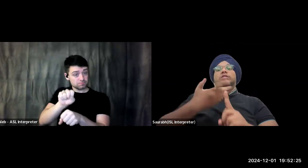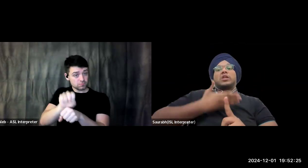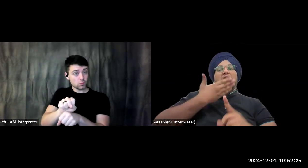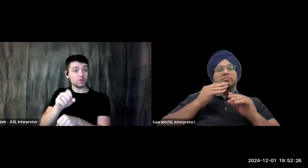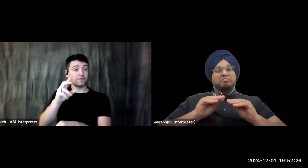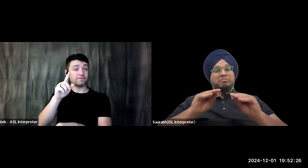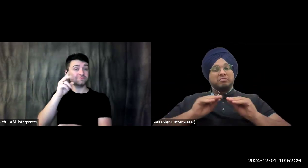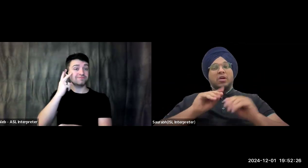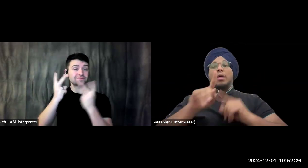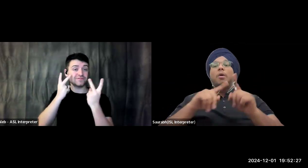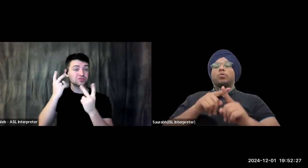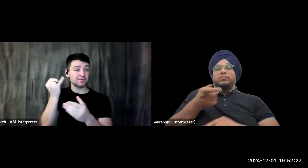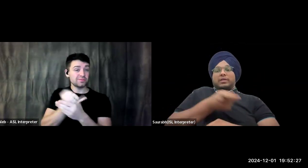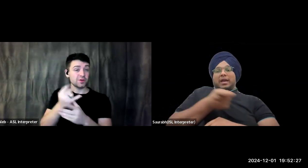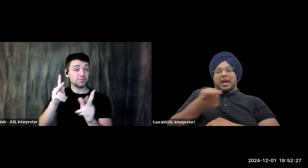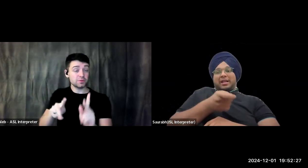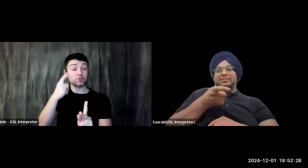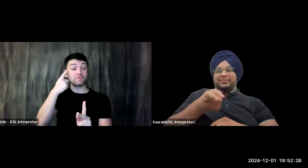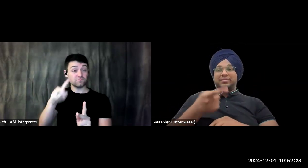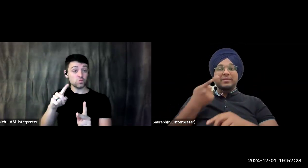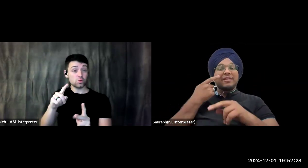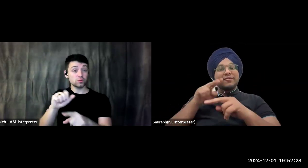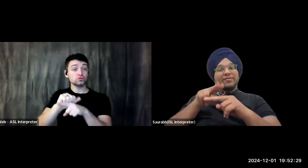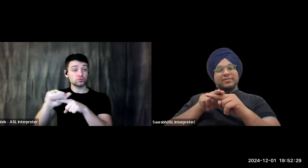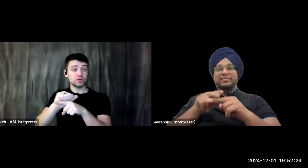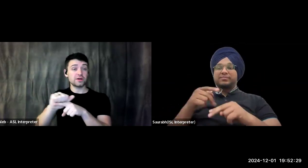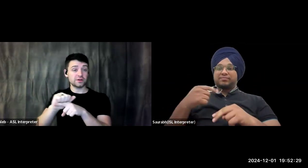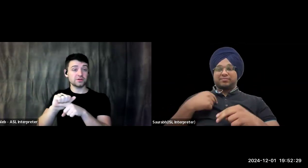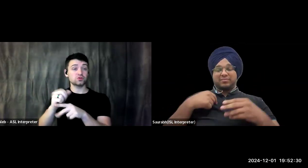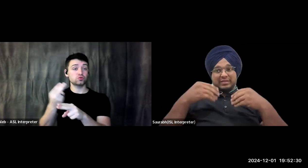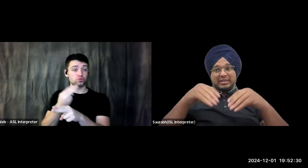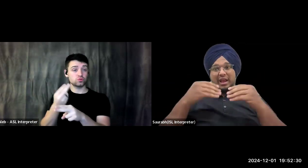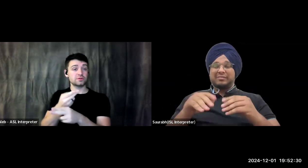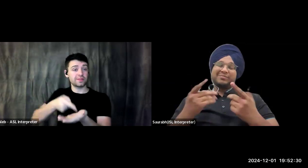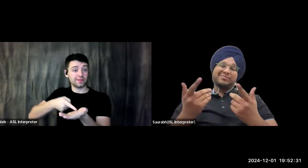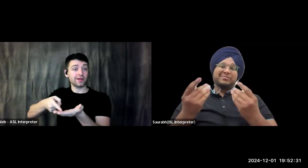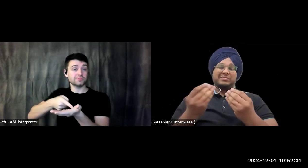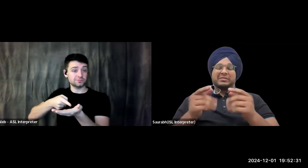Like if we are selling it to some